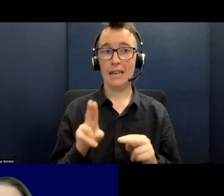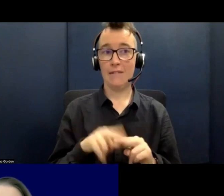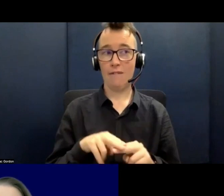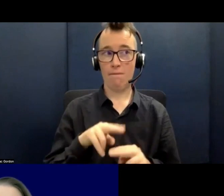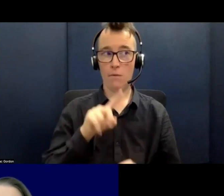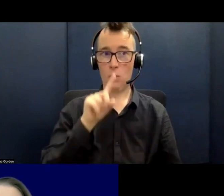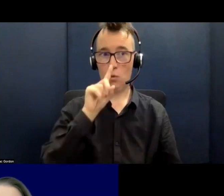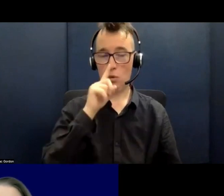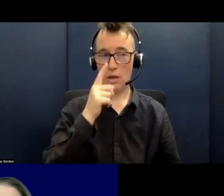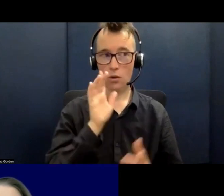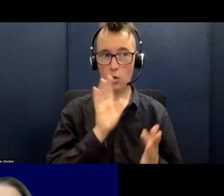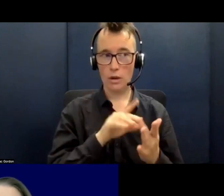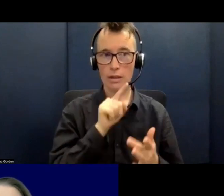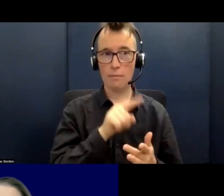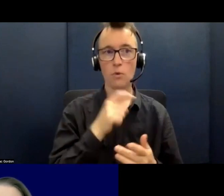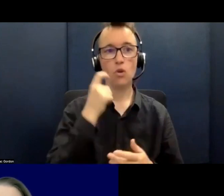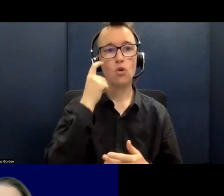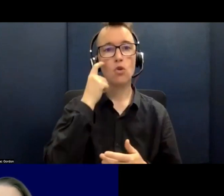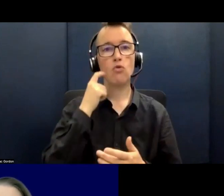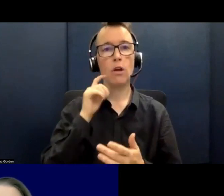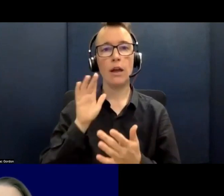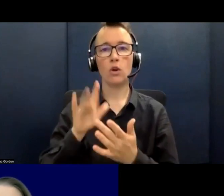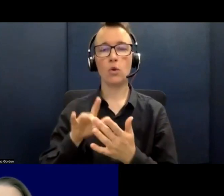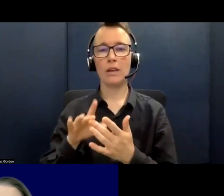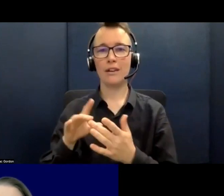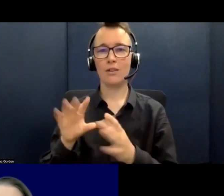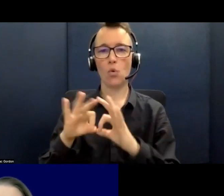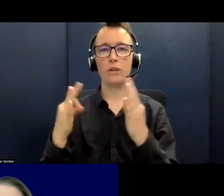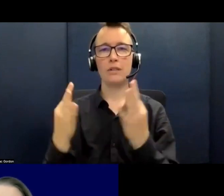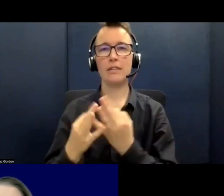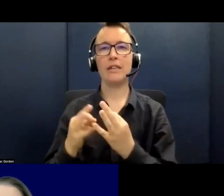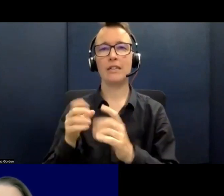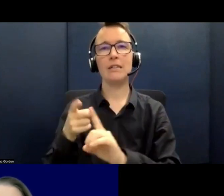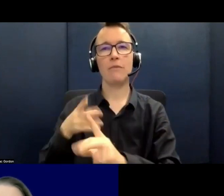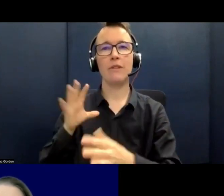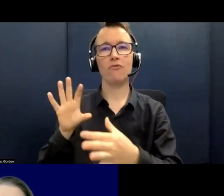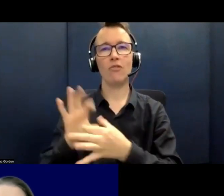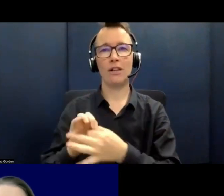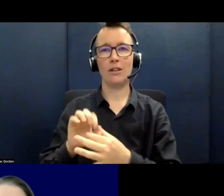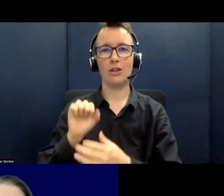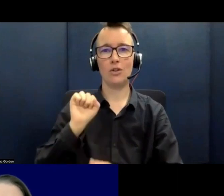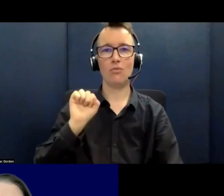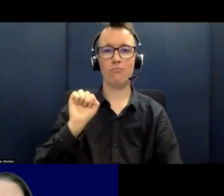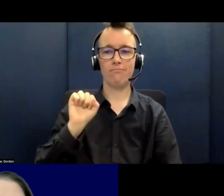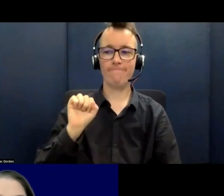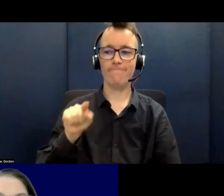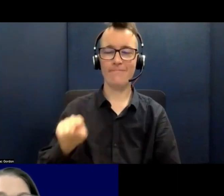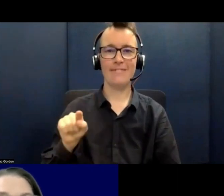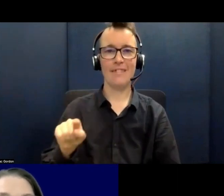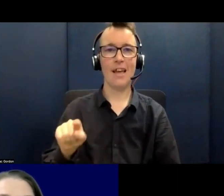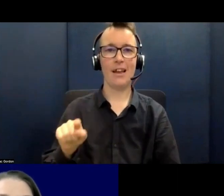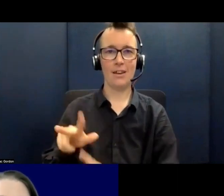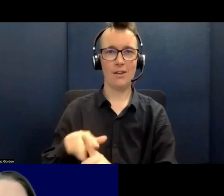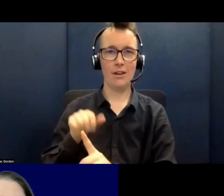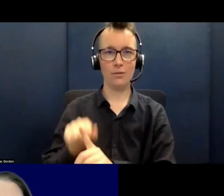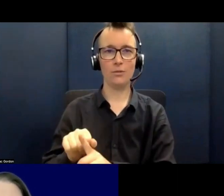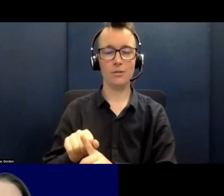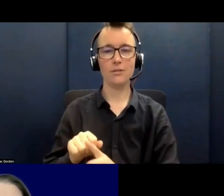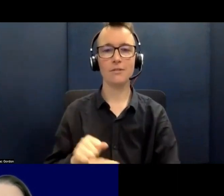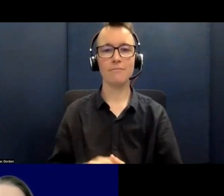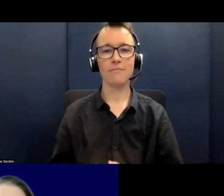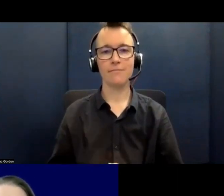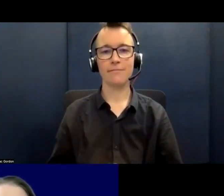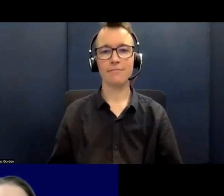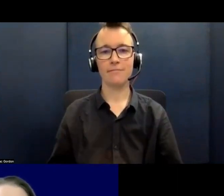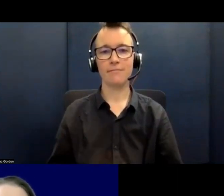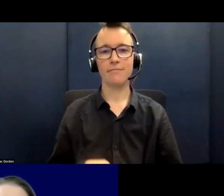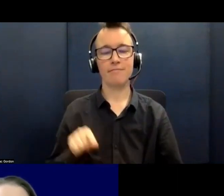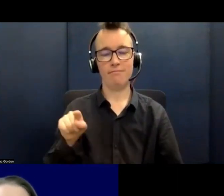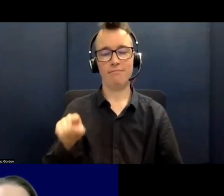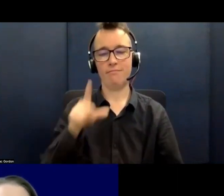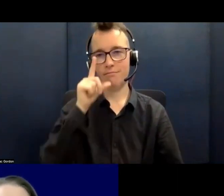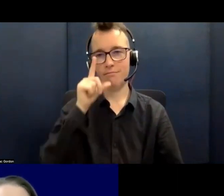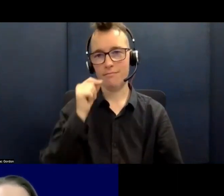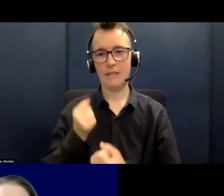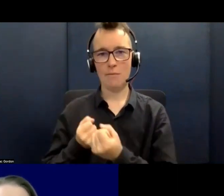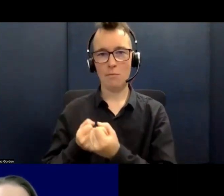the organisation specific for your diagnosis and they'd be able to support you through that process